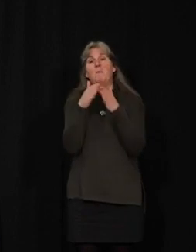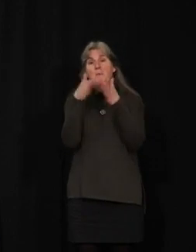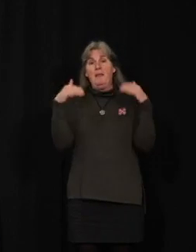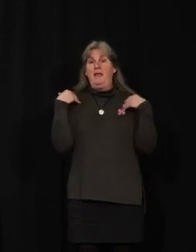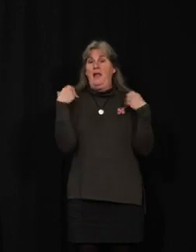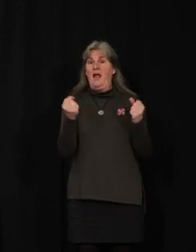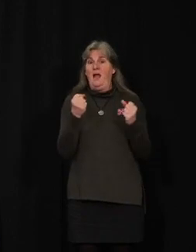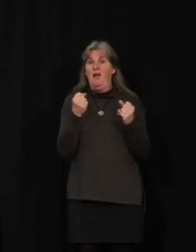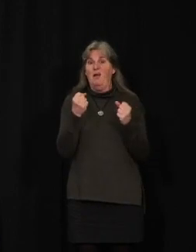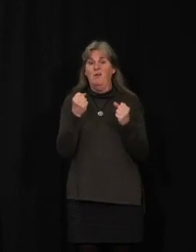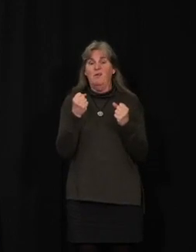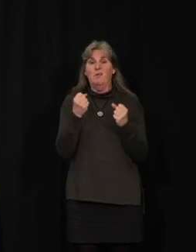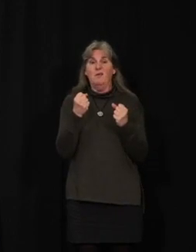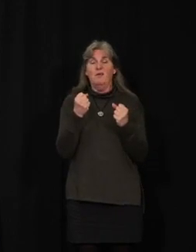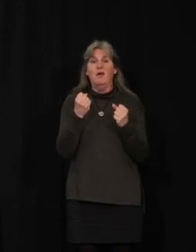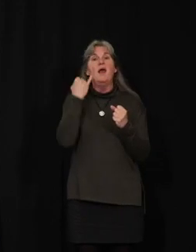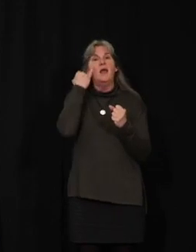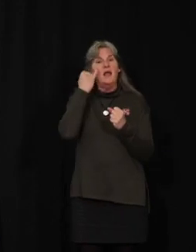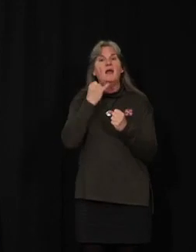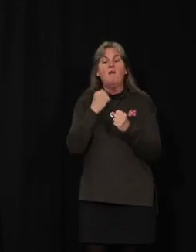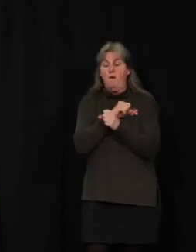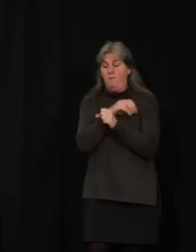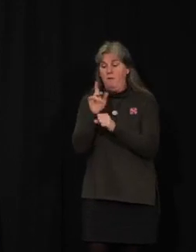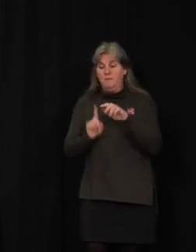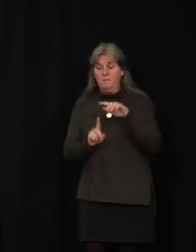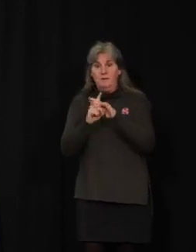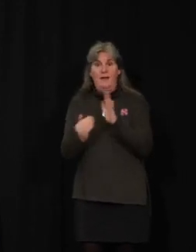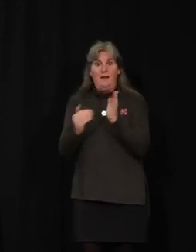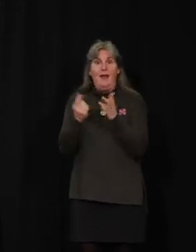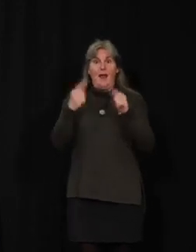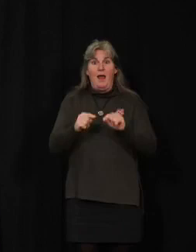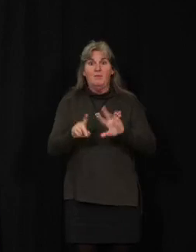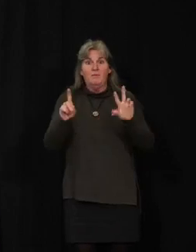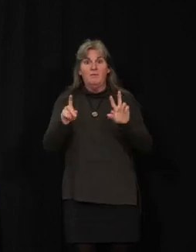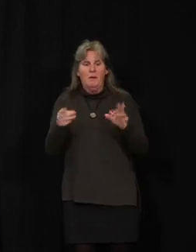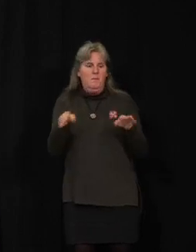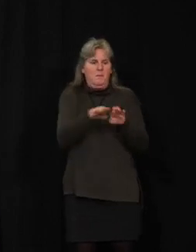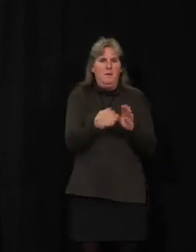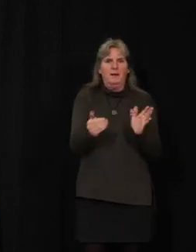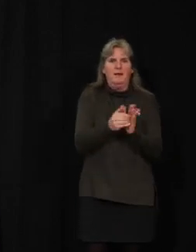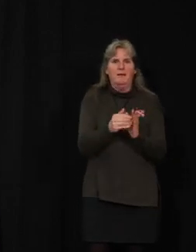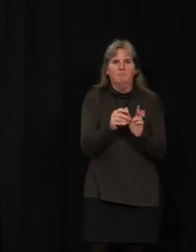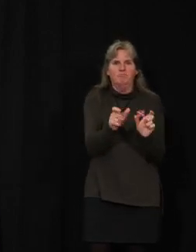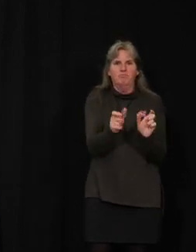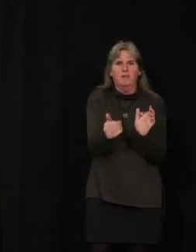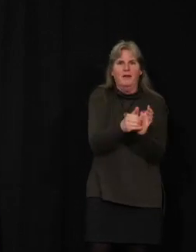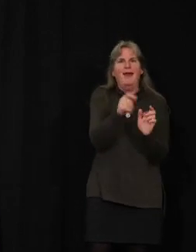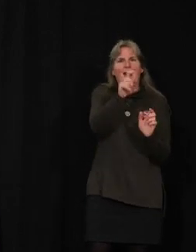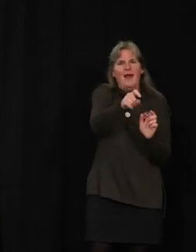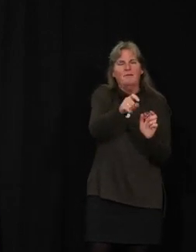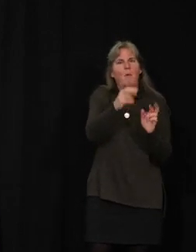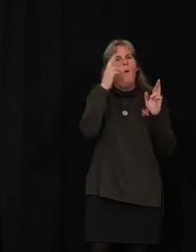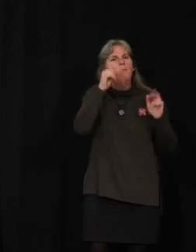of the virus appears. What I can tell you today,